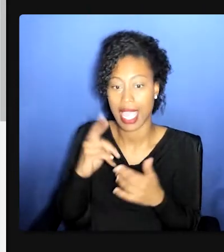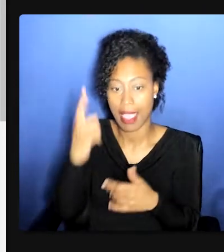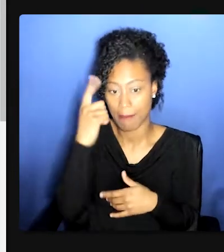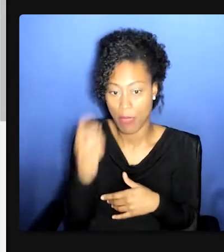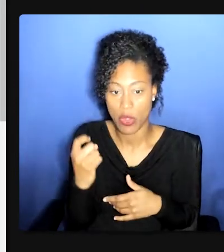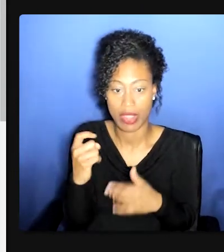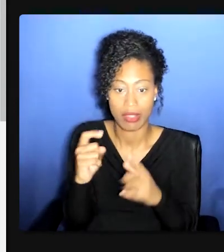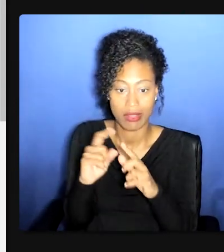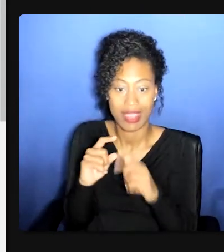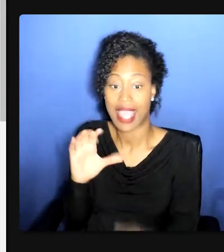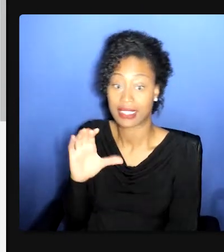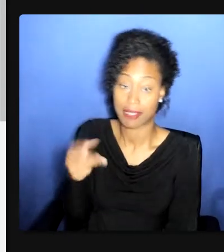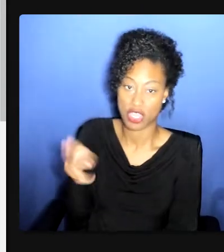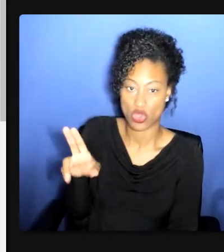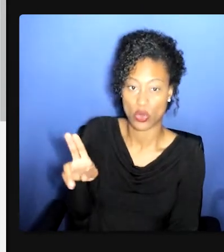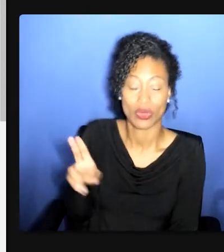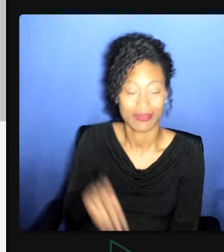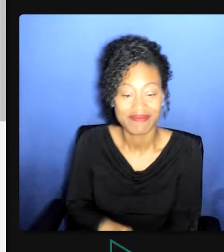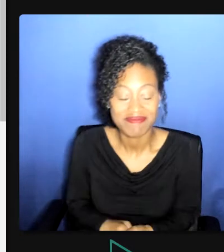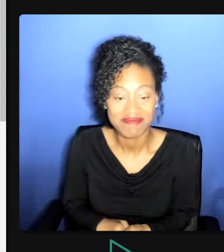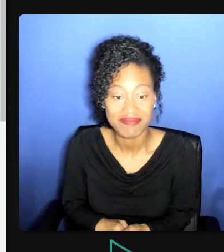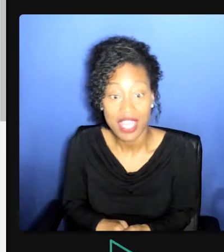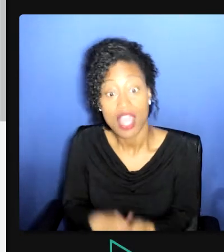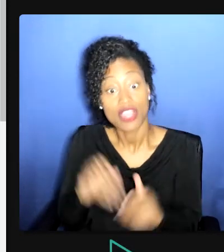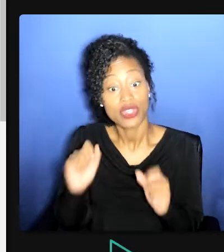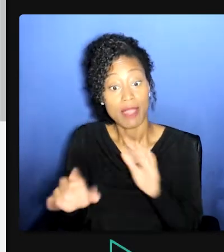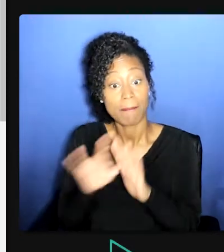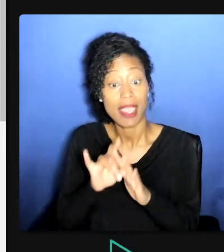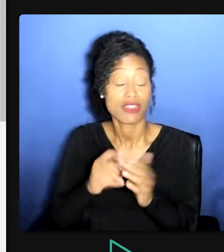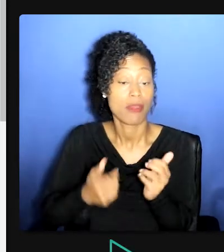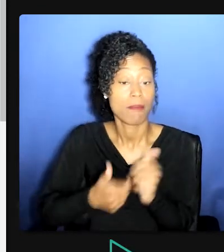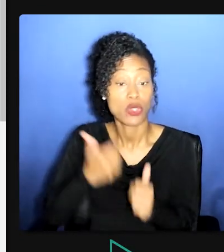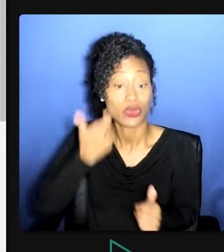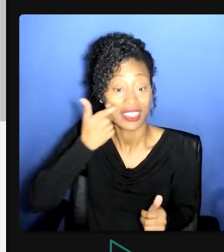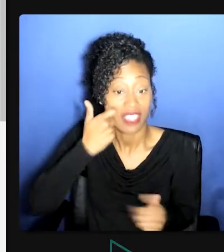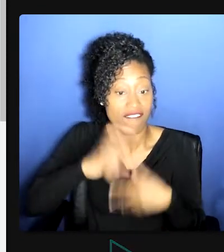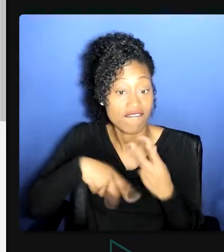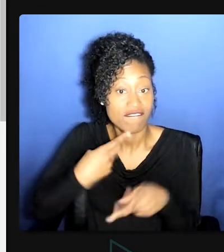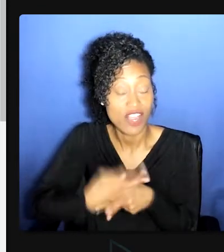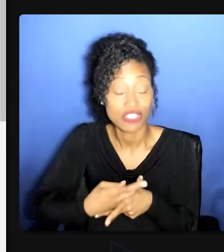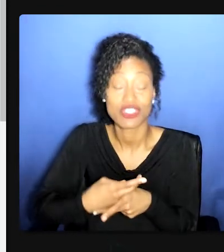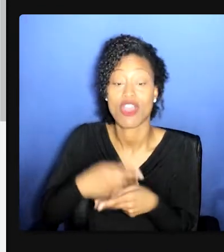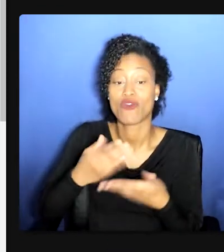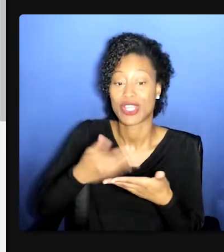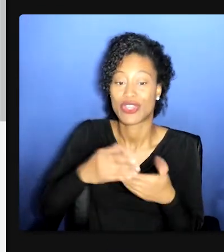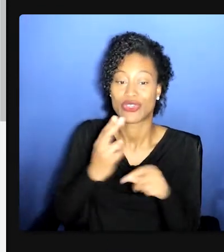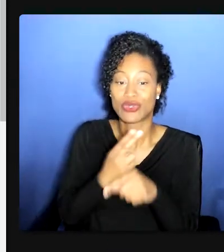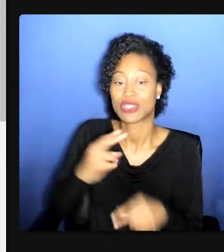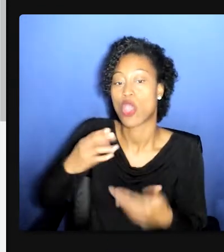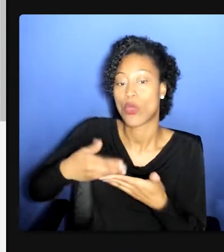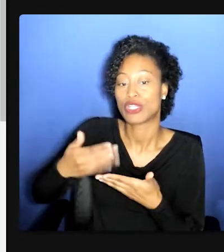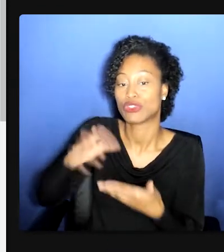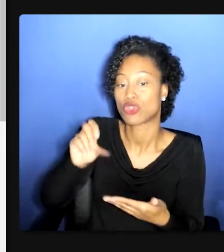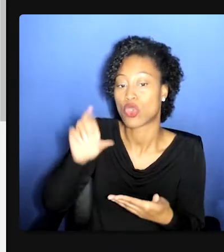You can also try out the latest version of Windows by enabling "Use Windows Core preview".